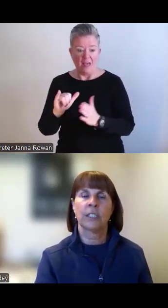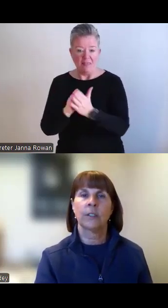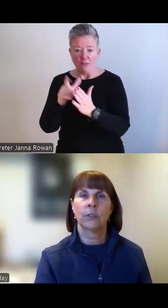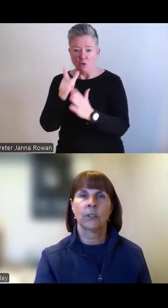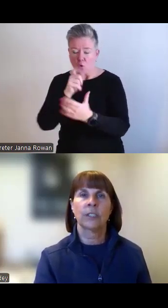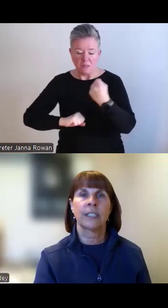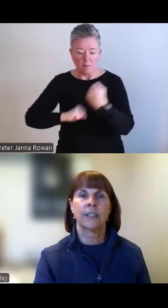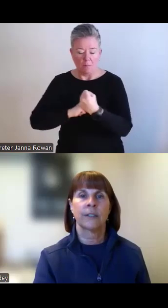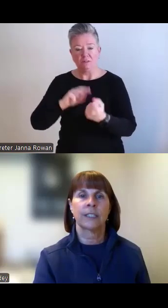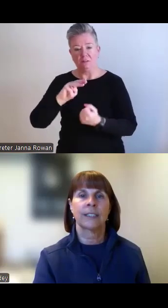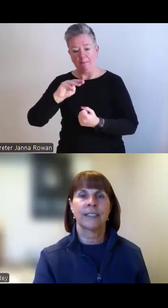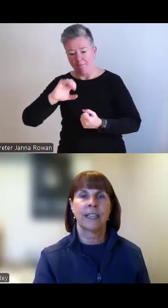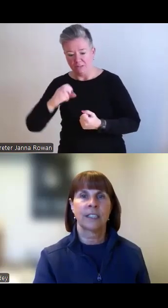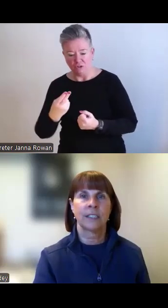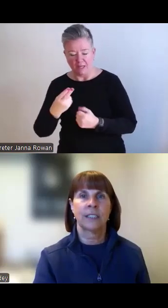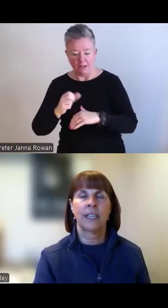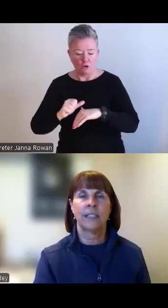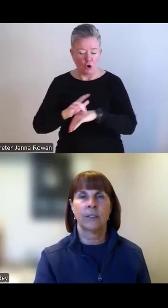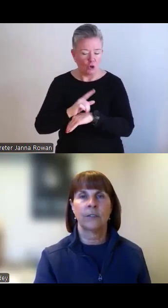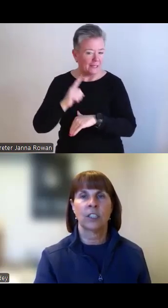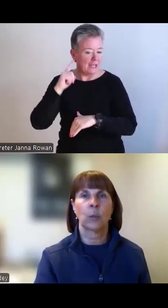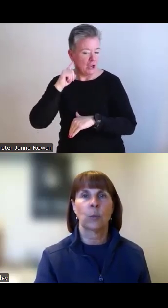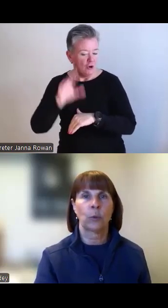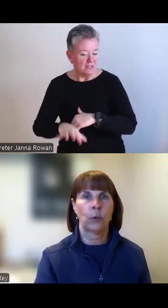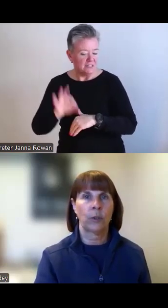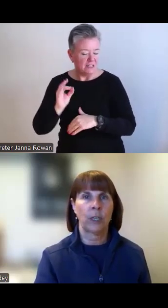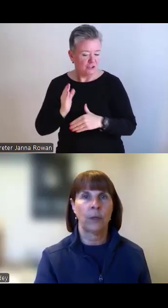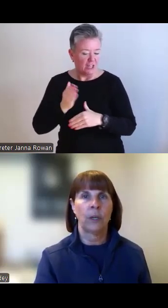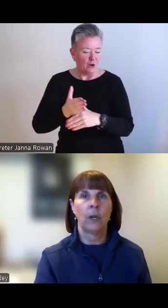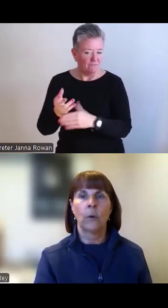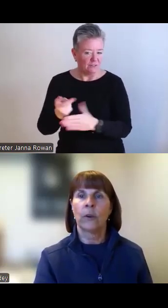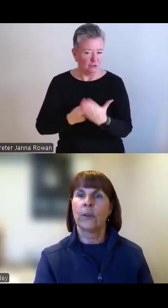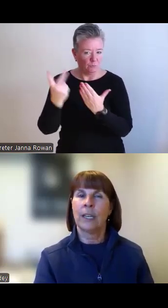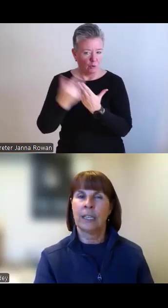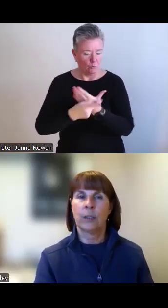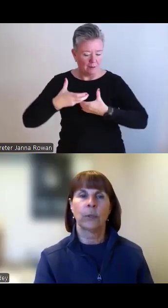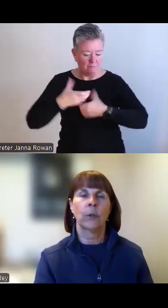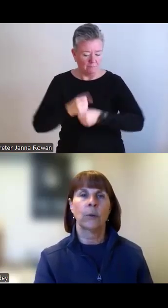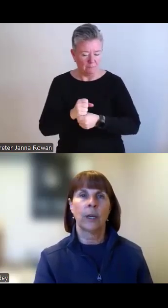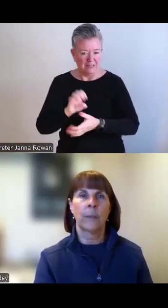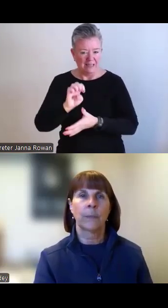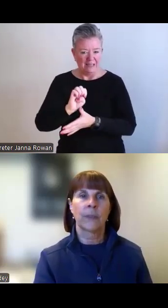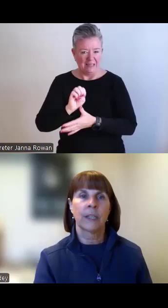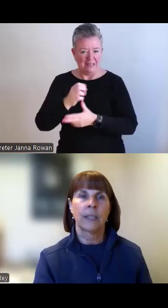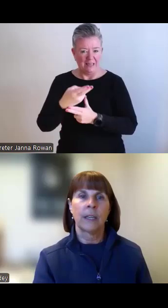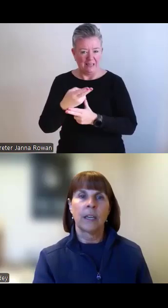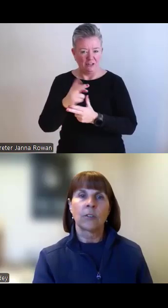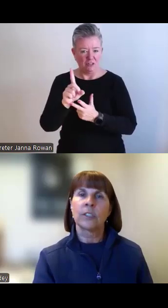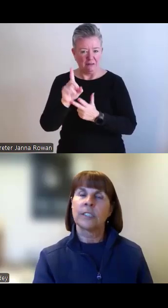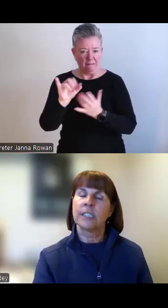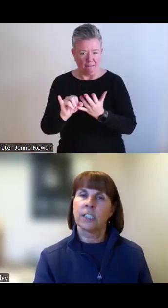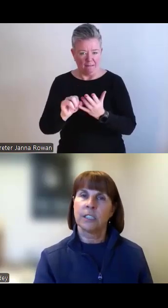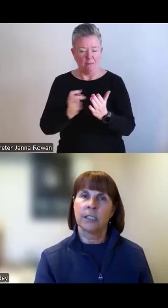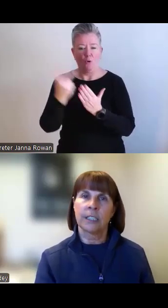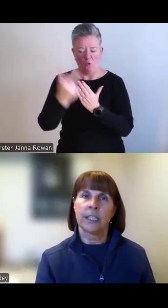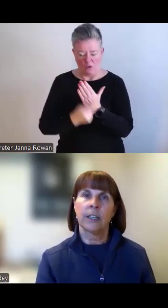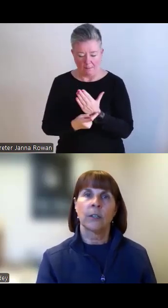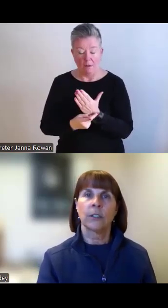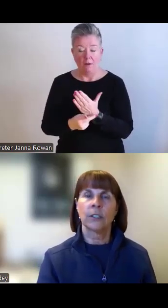Michigan Early Hearing Detection and Intervention Program, or their EHDI program. Traditionally,